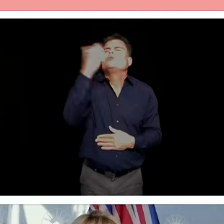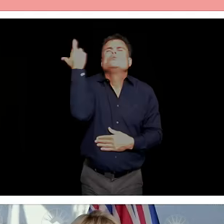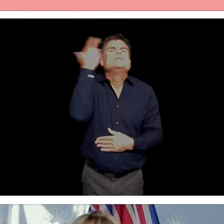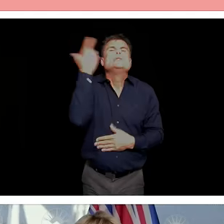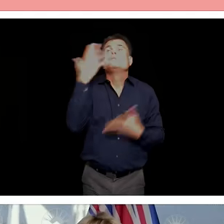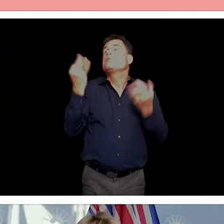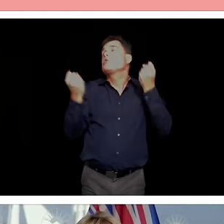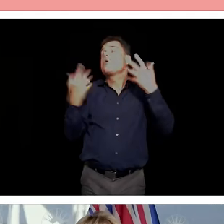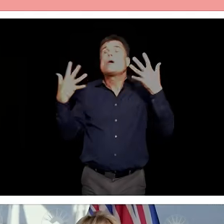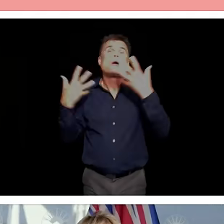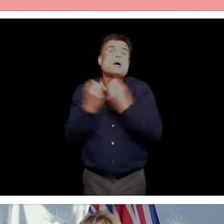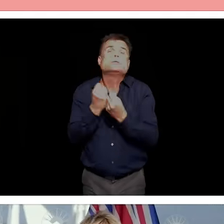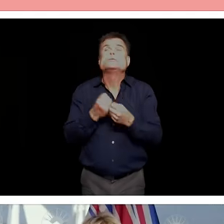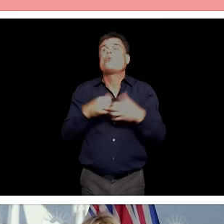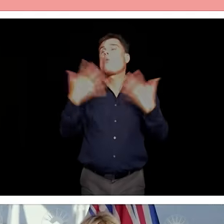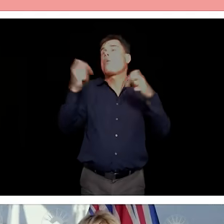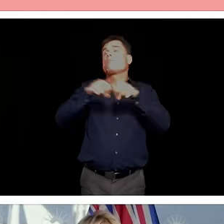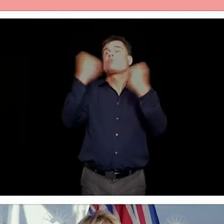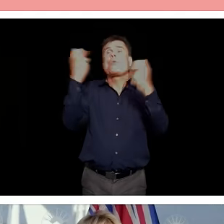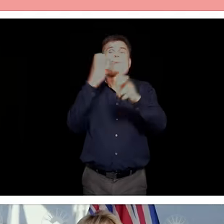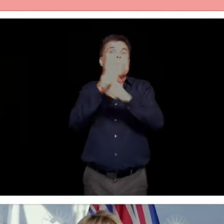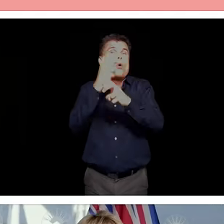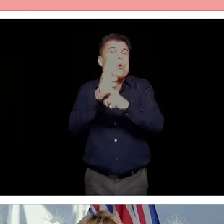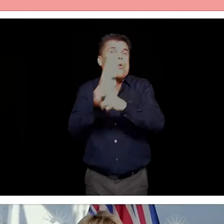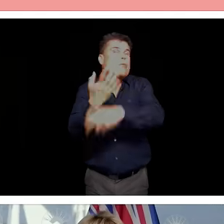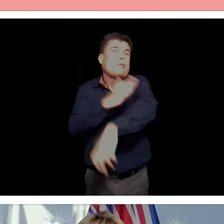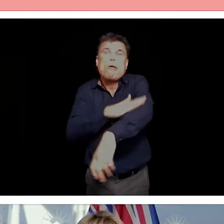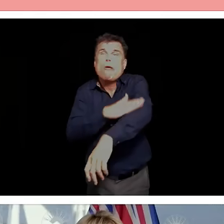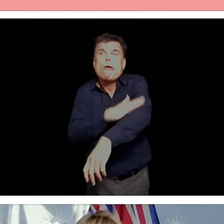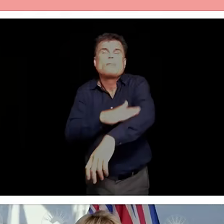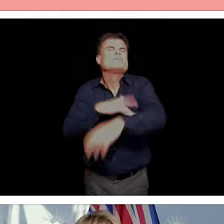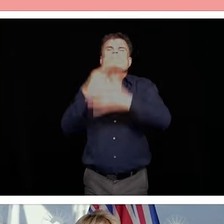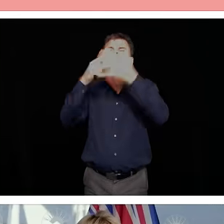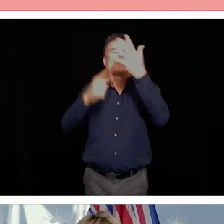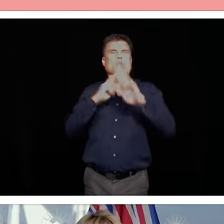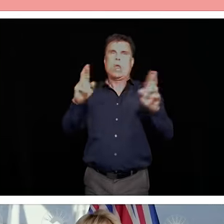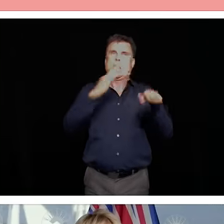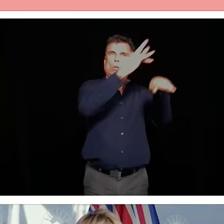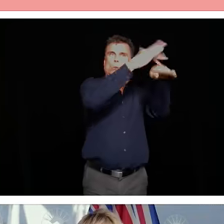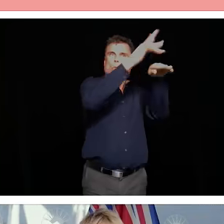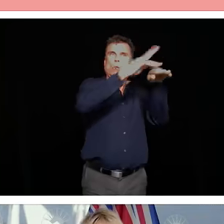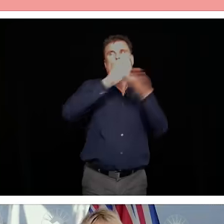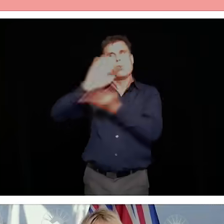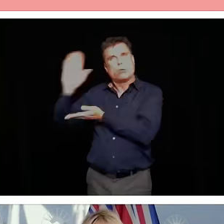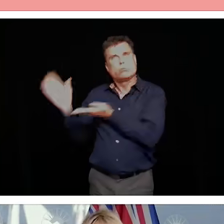household setting. Phil lighter red or injure community settings and that would be things like